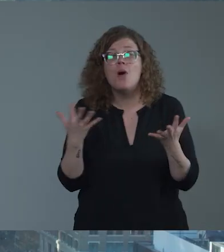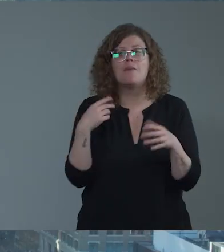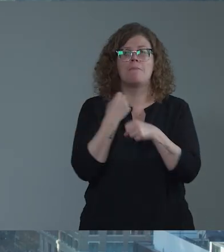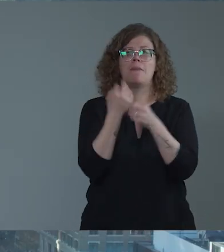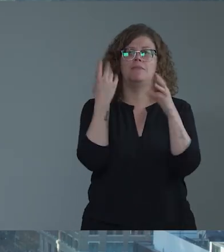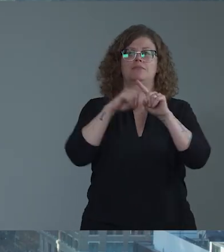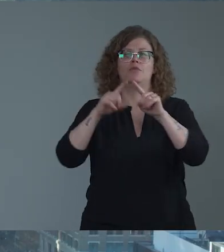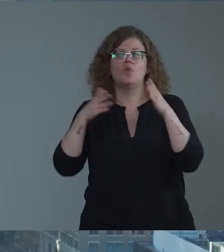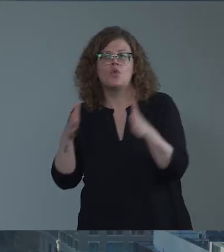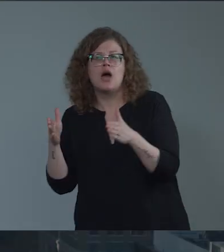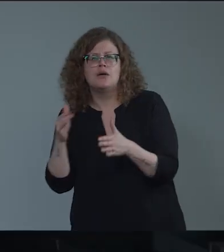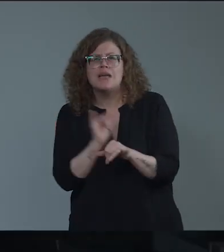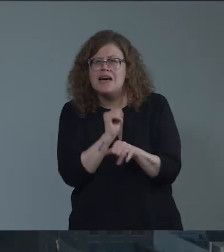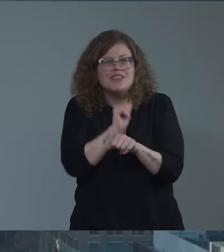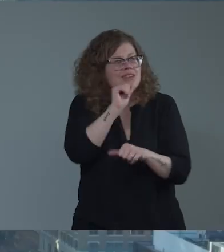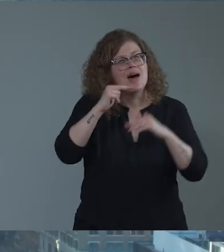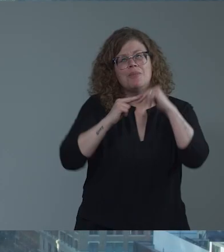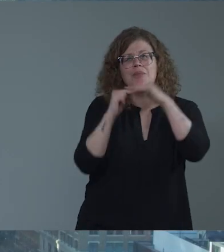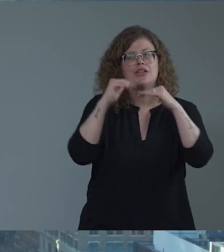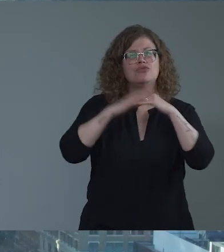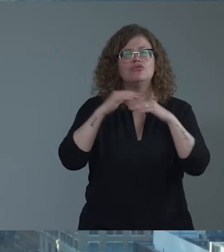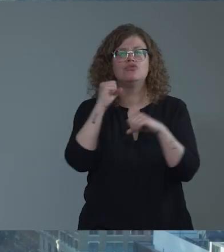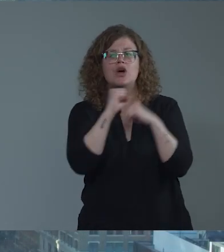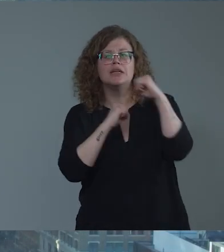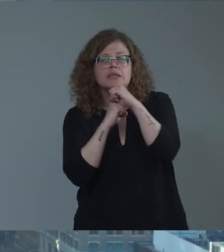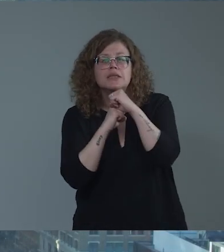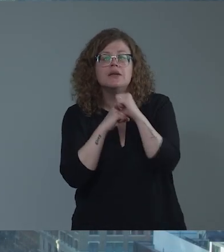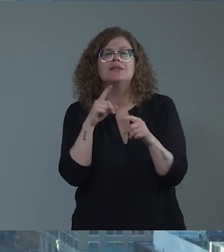And that, I think, connects us. And every time I see people